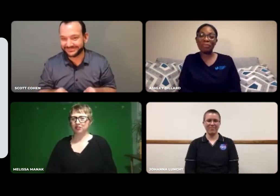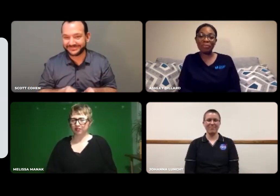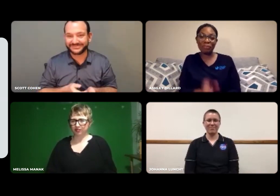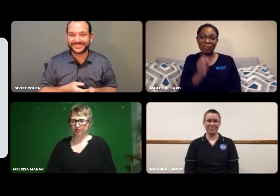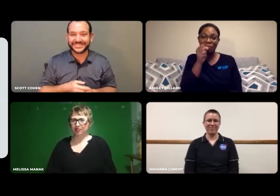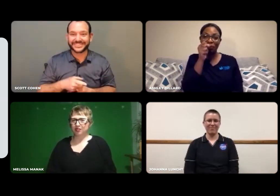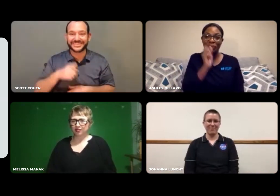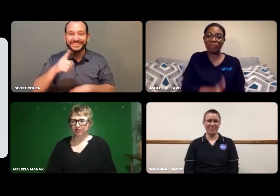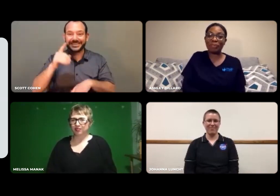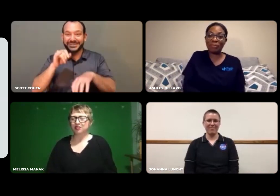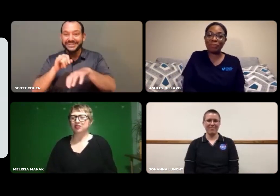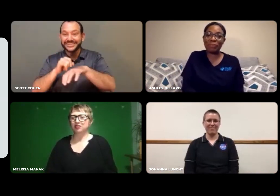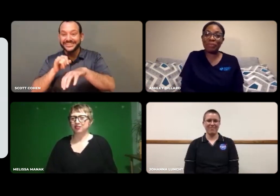Right.